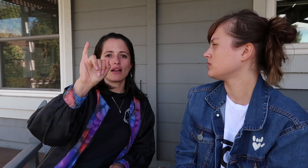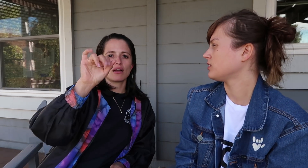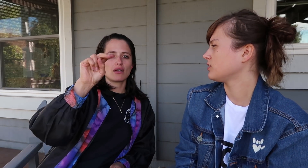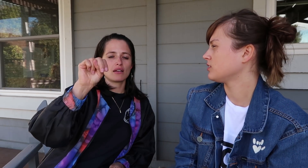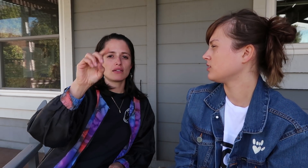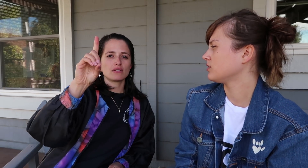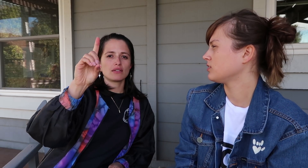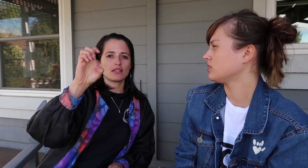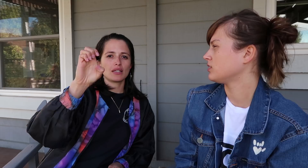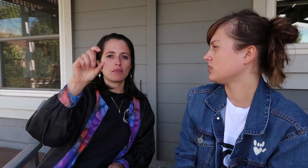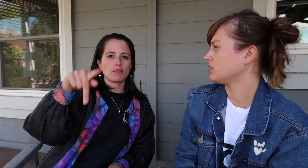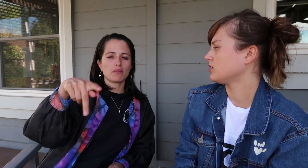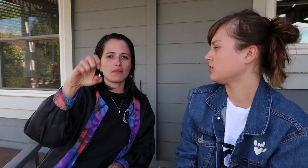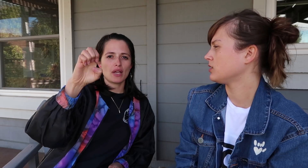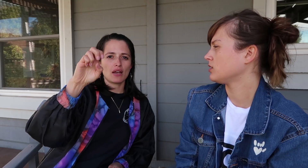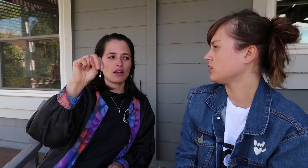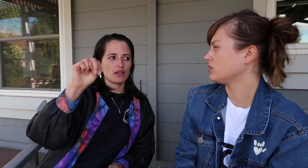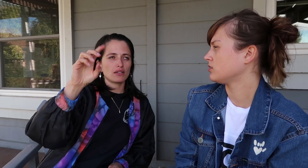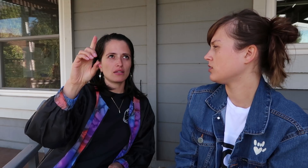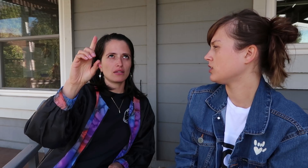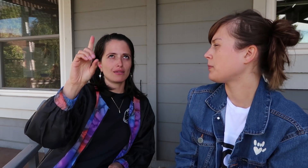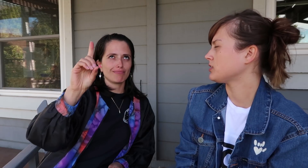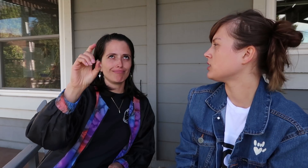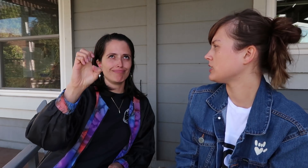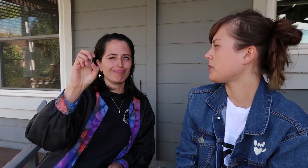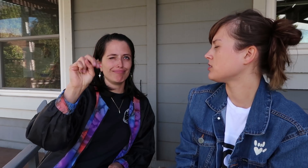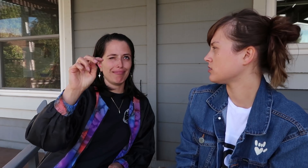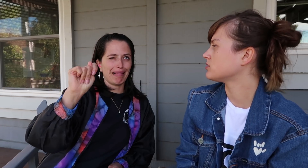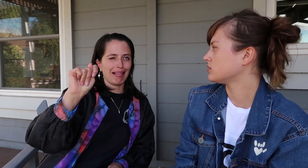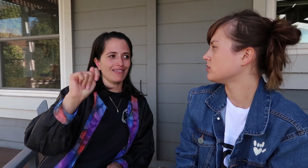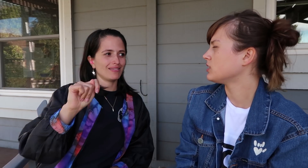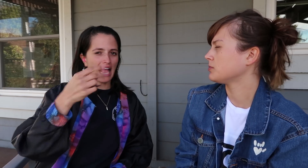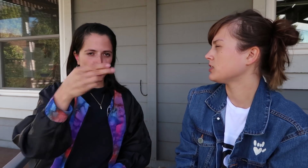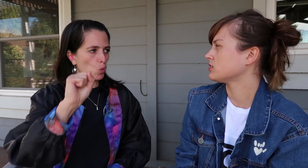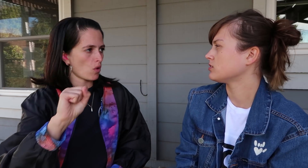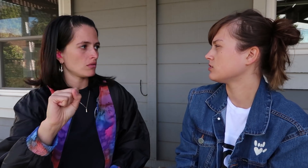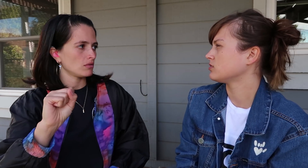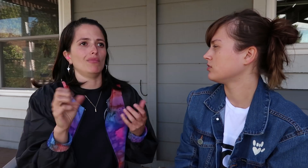Independent study.